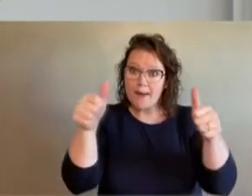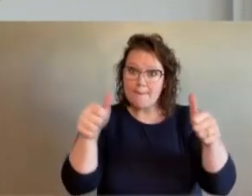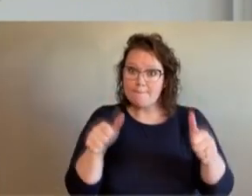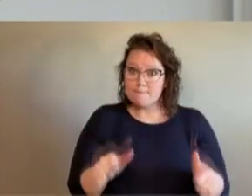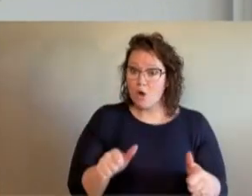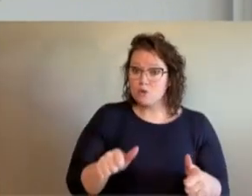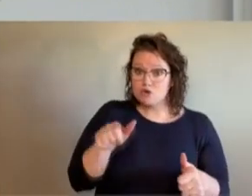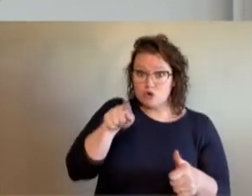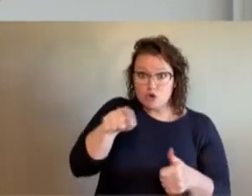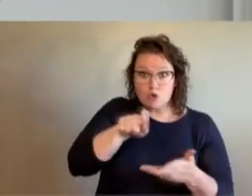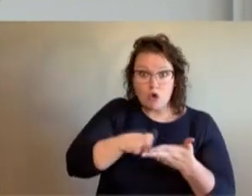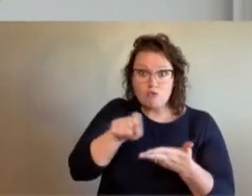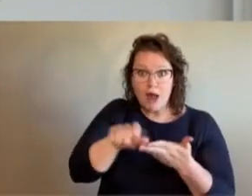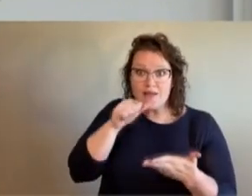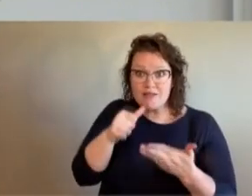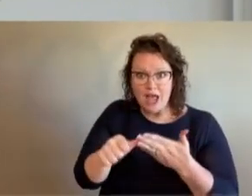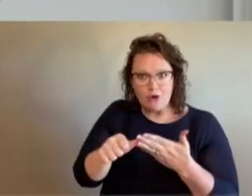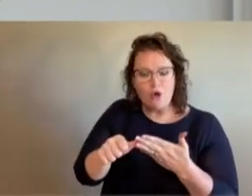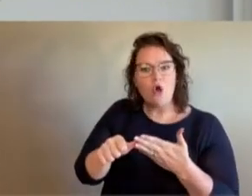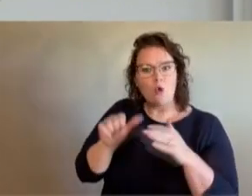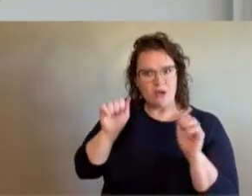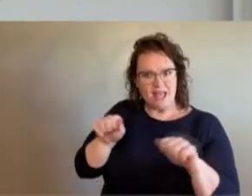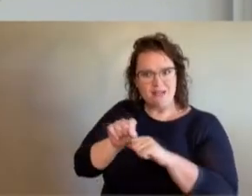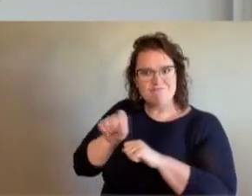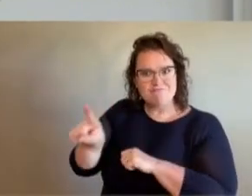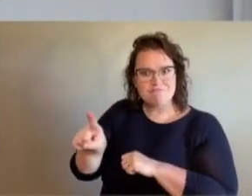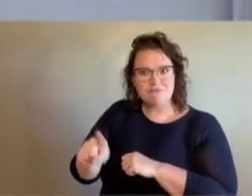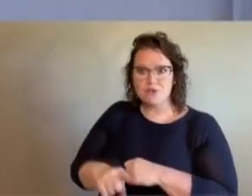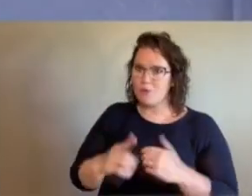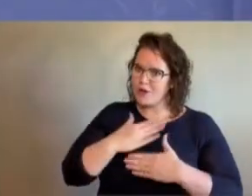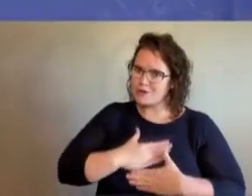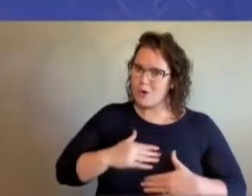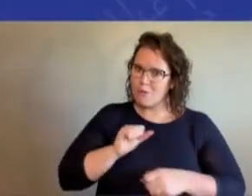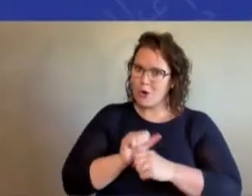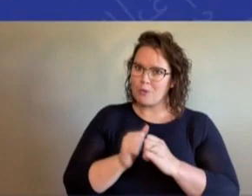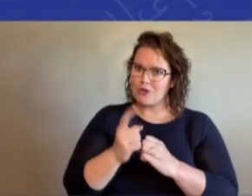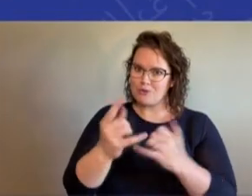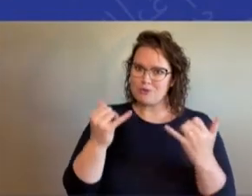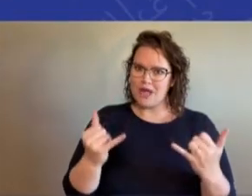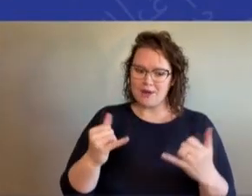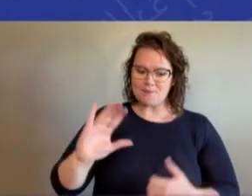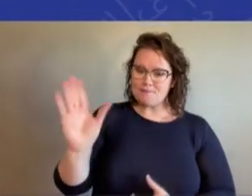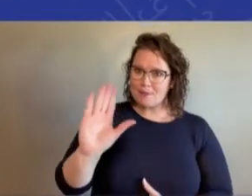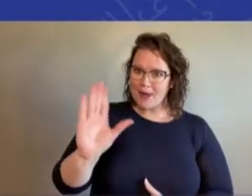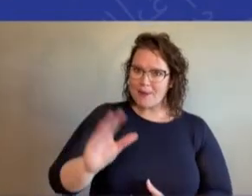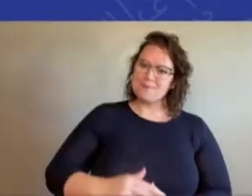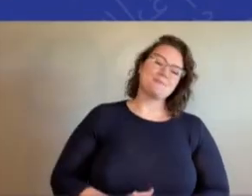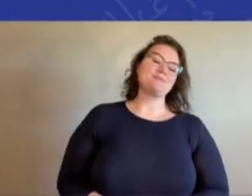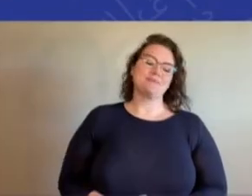At the end of the lesson today, at the episode, there is going to be a Facebook link you can go to and you convert your own